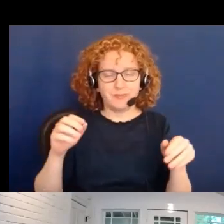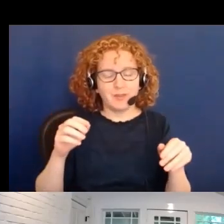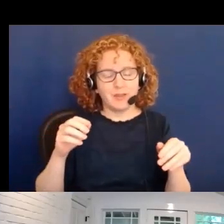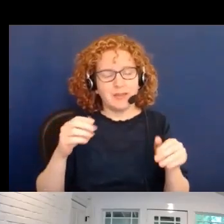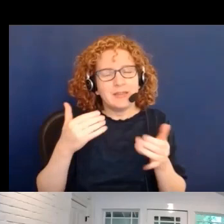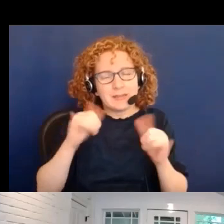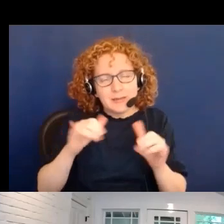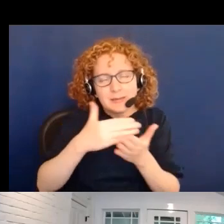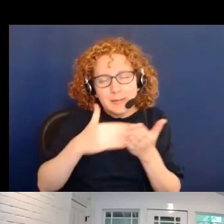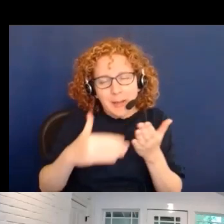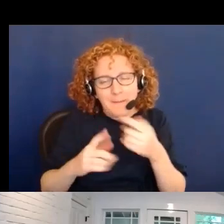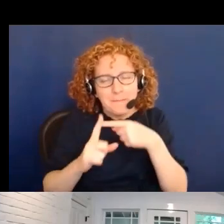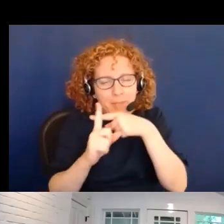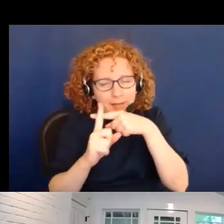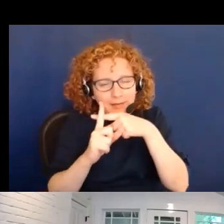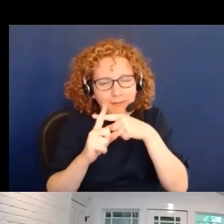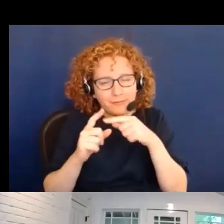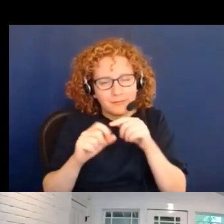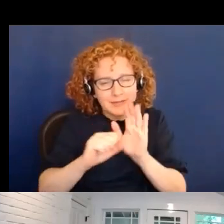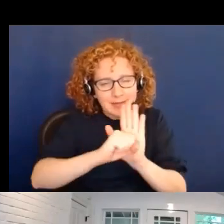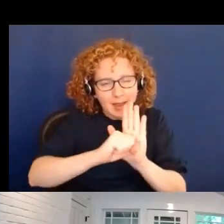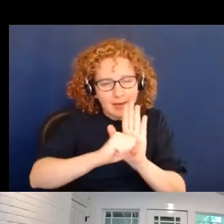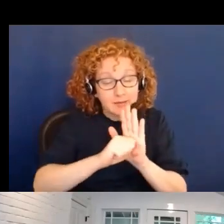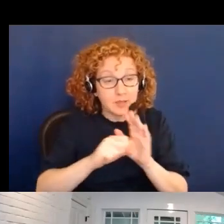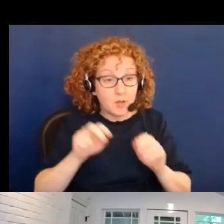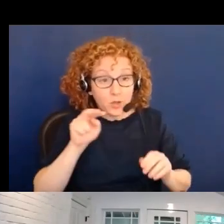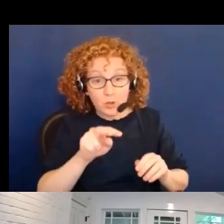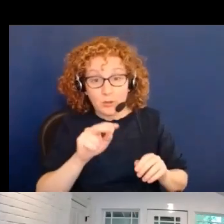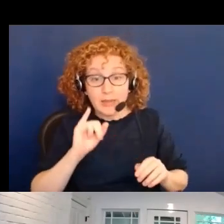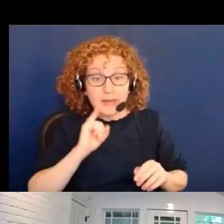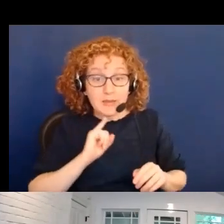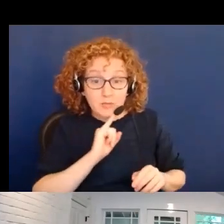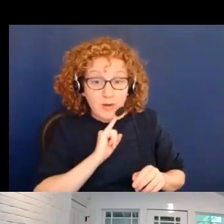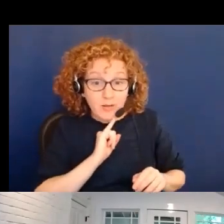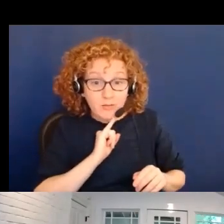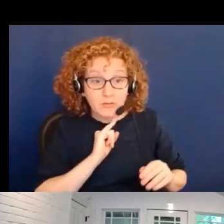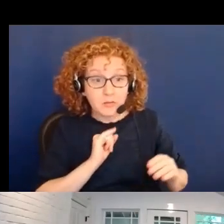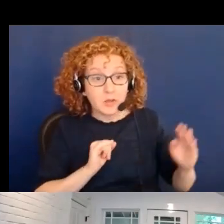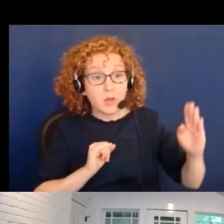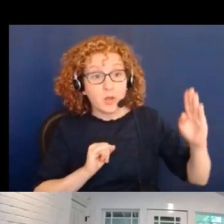So if you take a look here at Israel it's an example of how the use of an effective